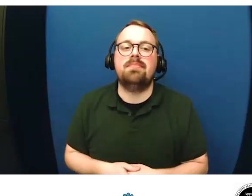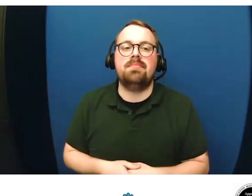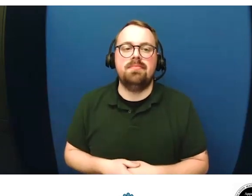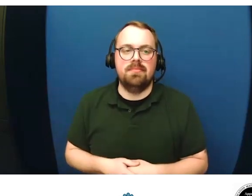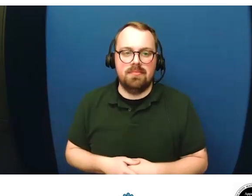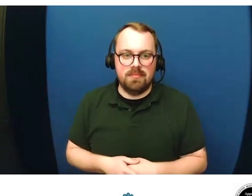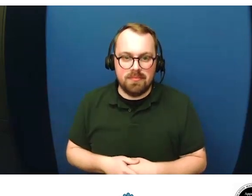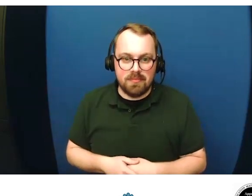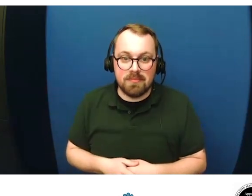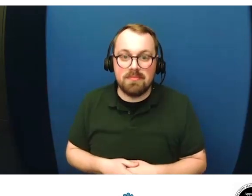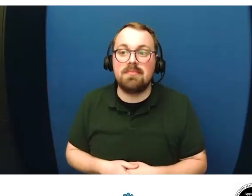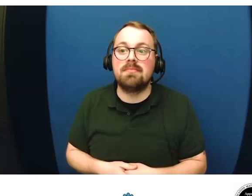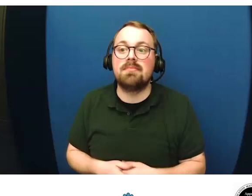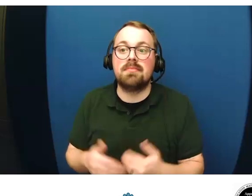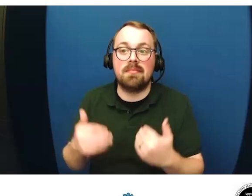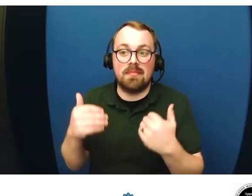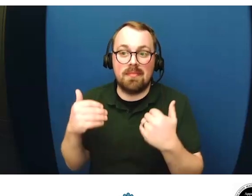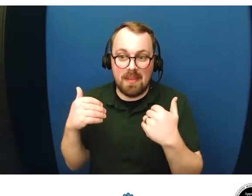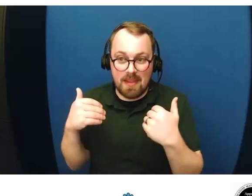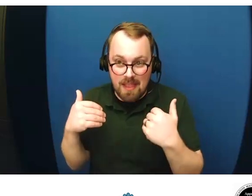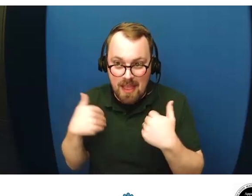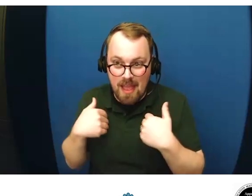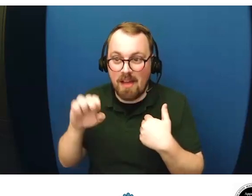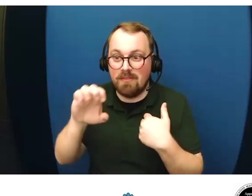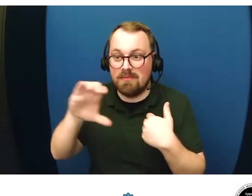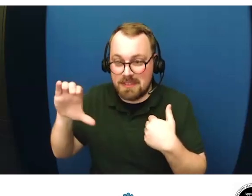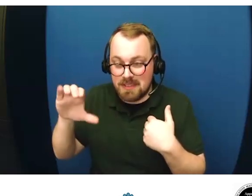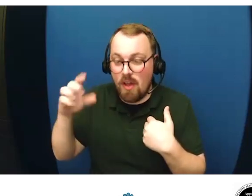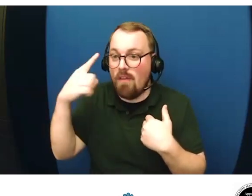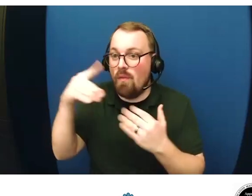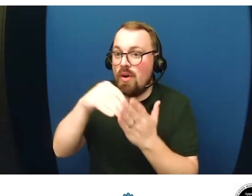There is an Expanded Core Curriculum for students who are